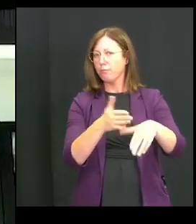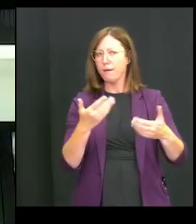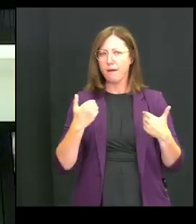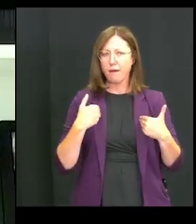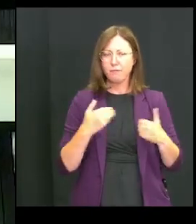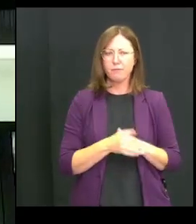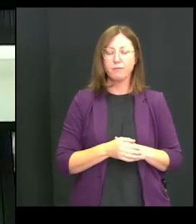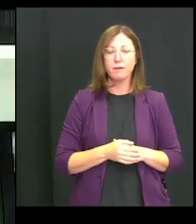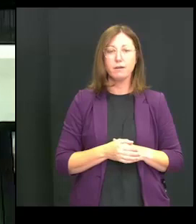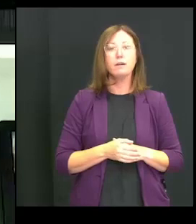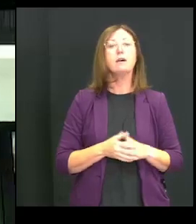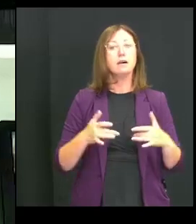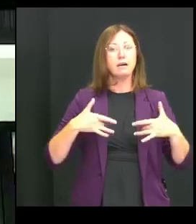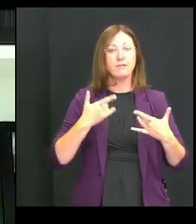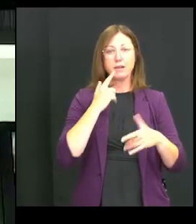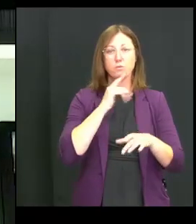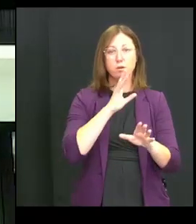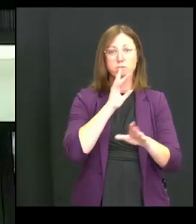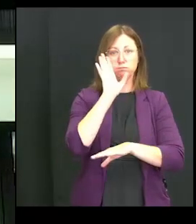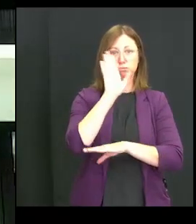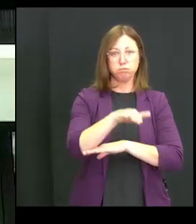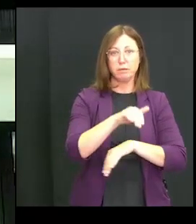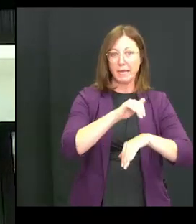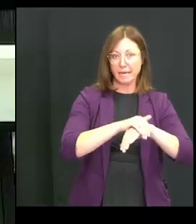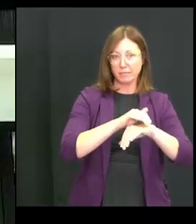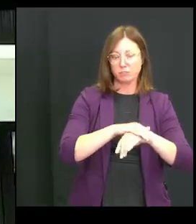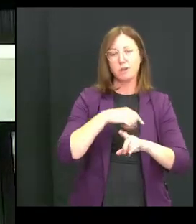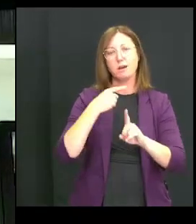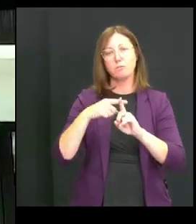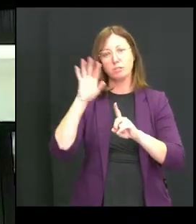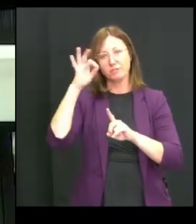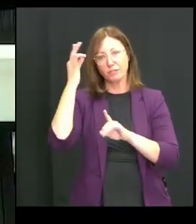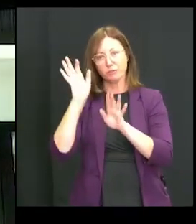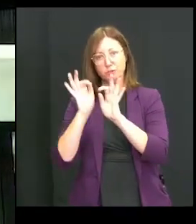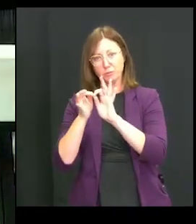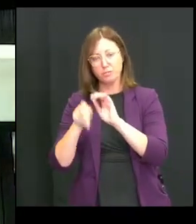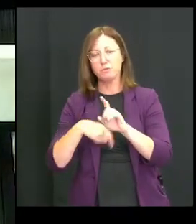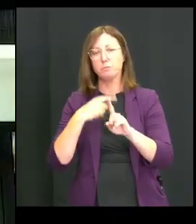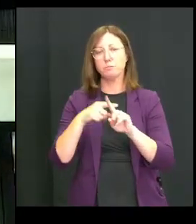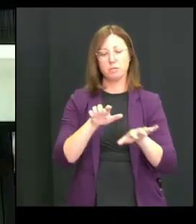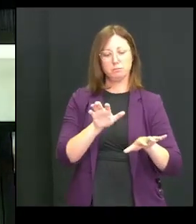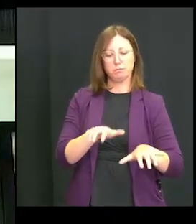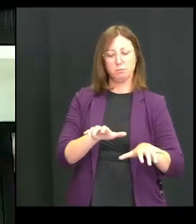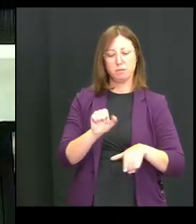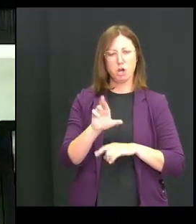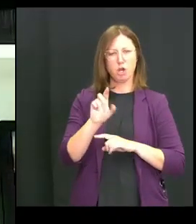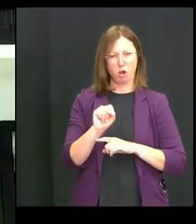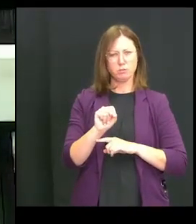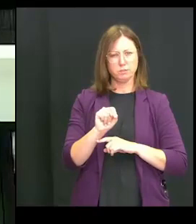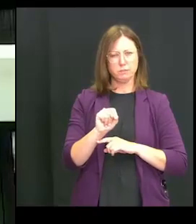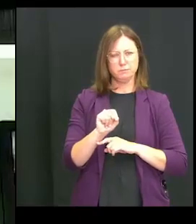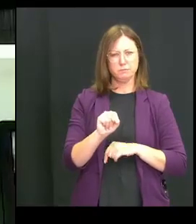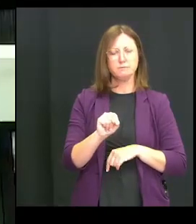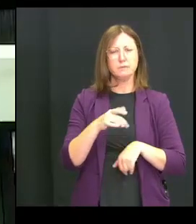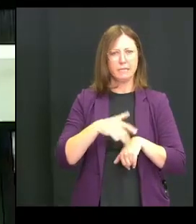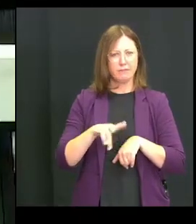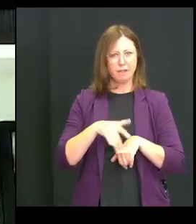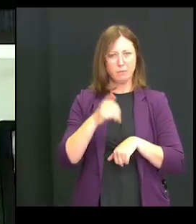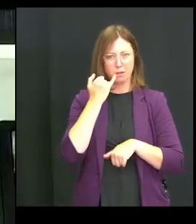Today's event will be in English, simultaneous interpretation as well as the CART. So that's the real time captioning is available if you need it,